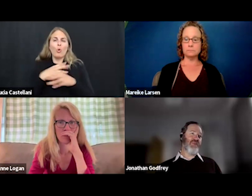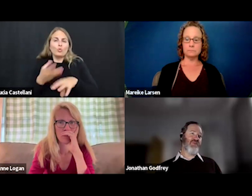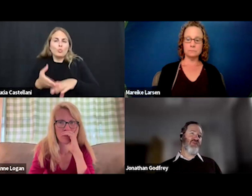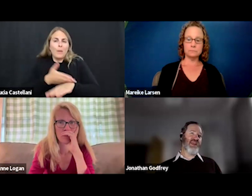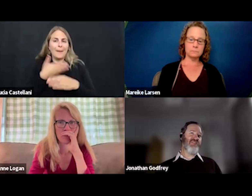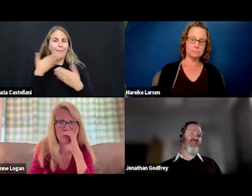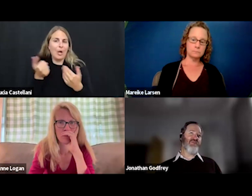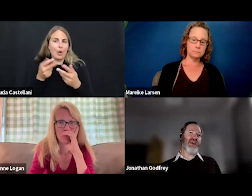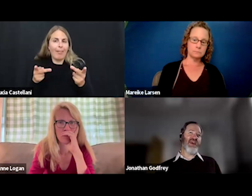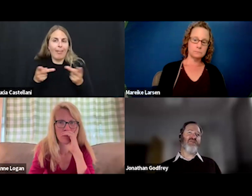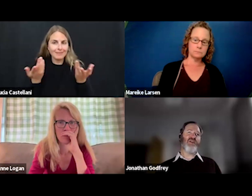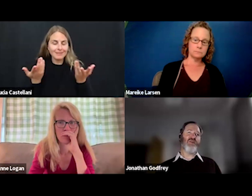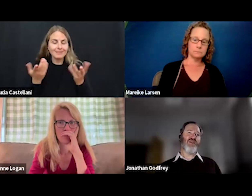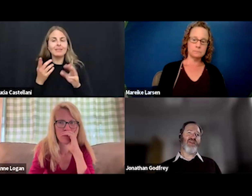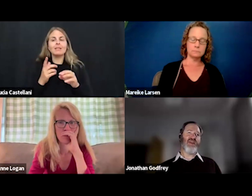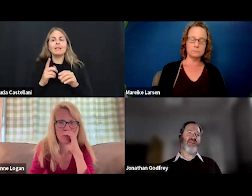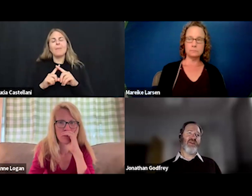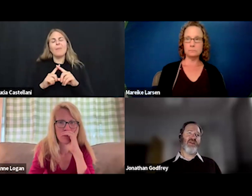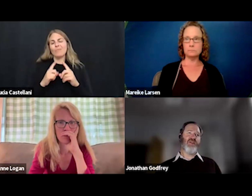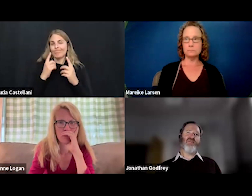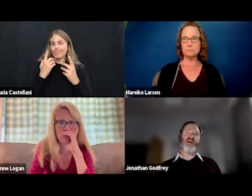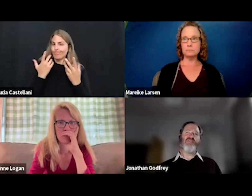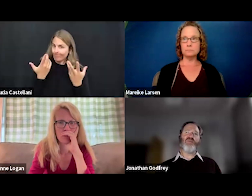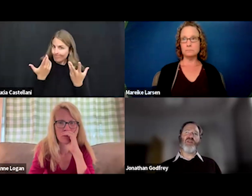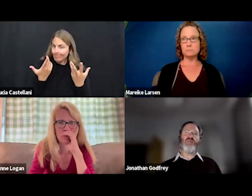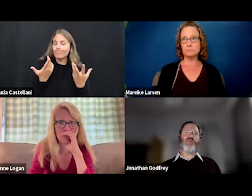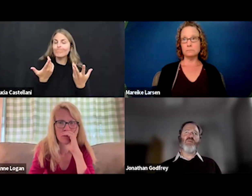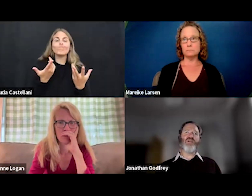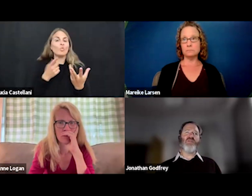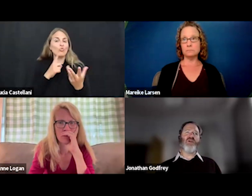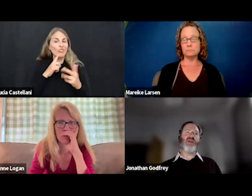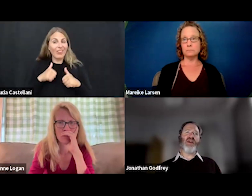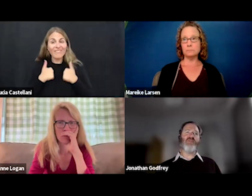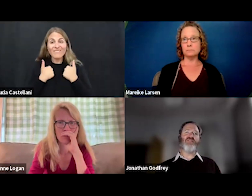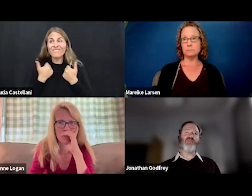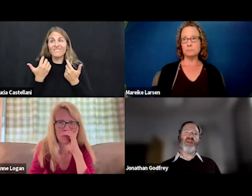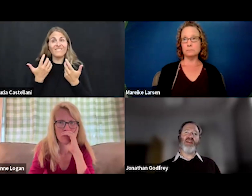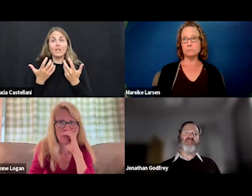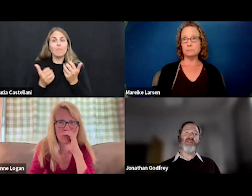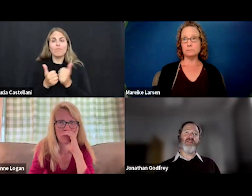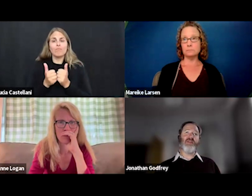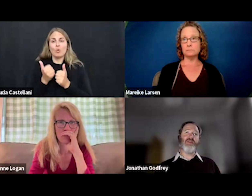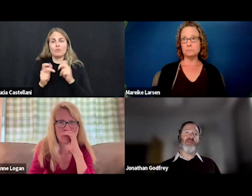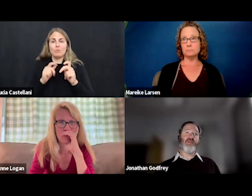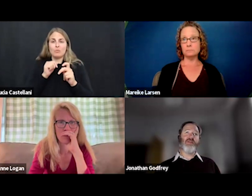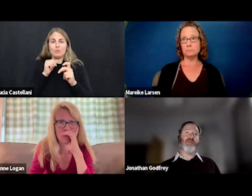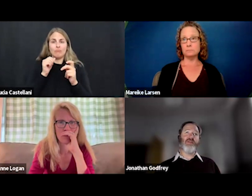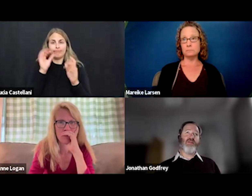The reality we have, though, is that far too many people don't know how to do that.